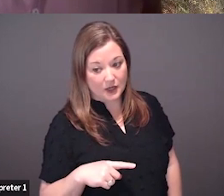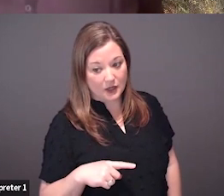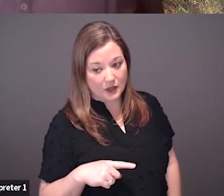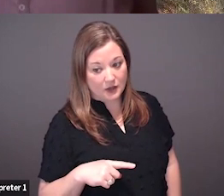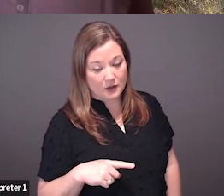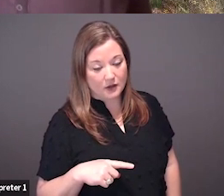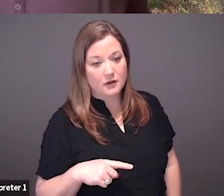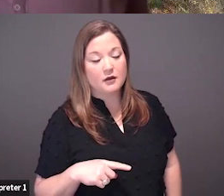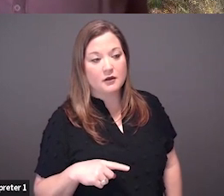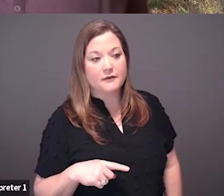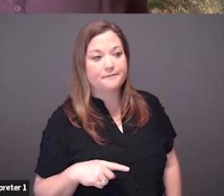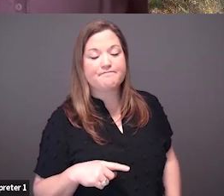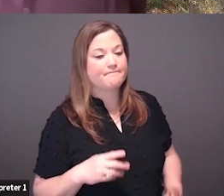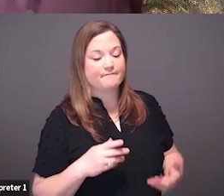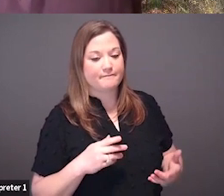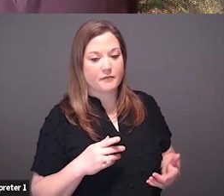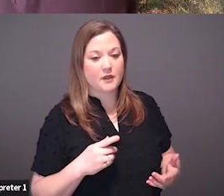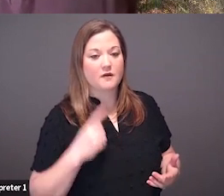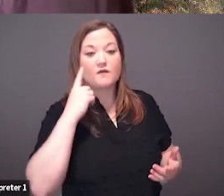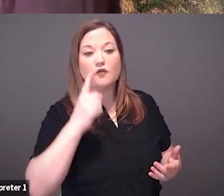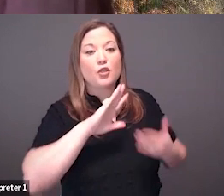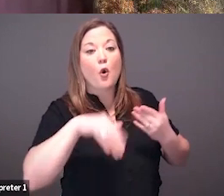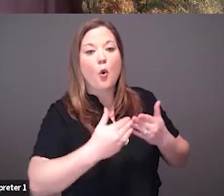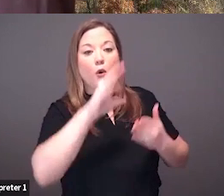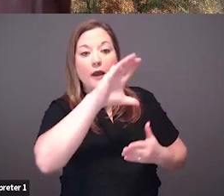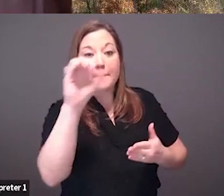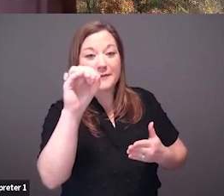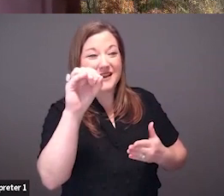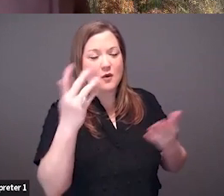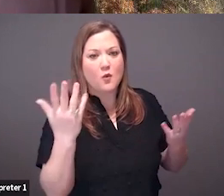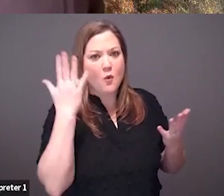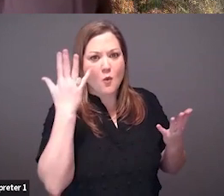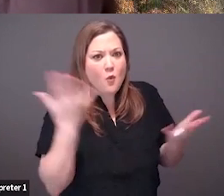Was there a tipping point for the company as a whole or something that got more